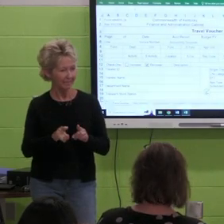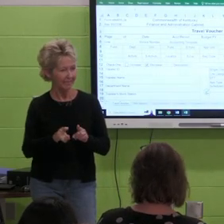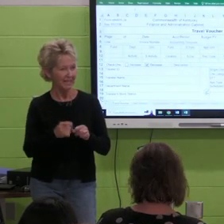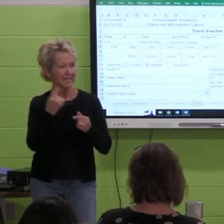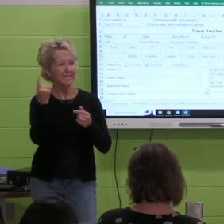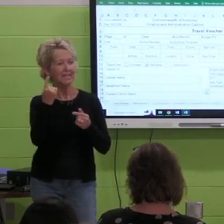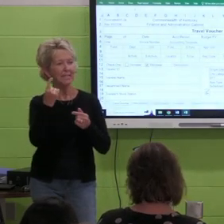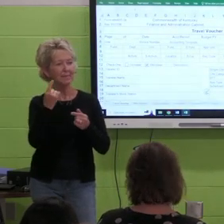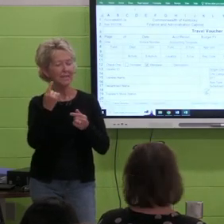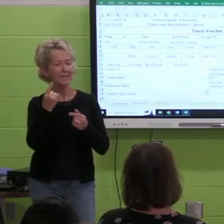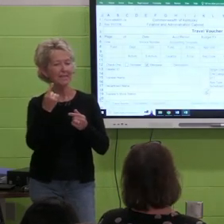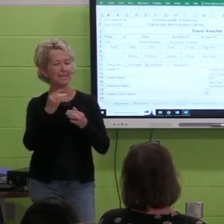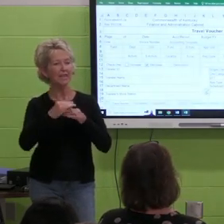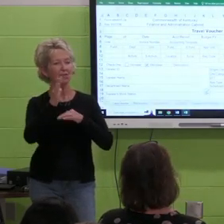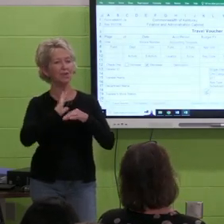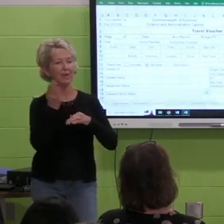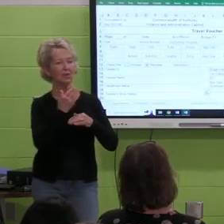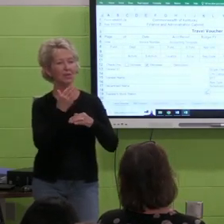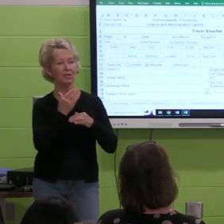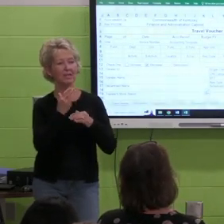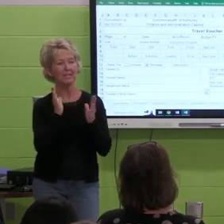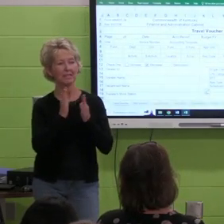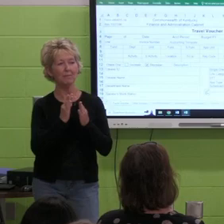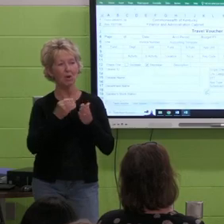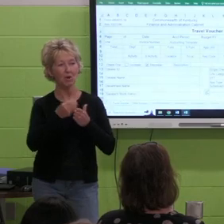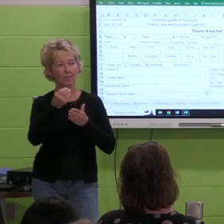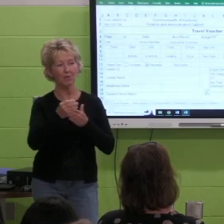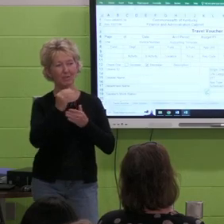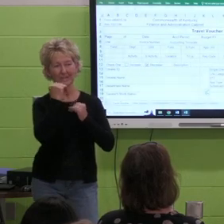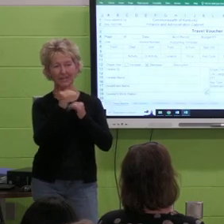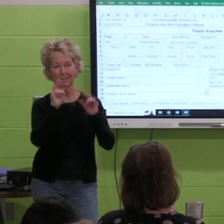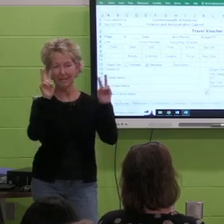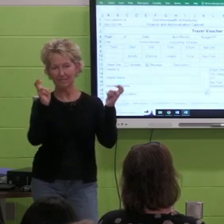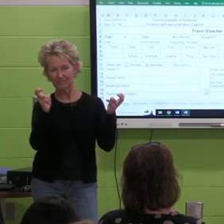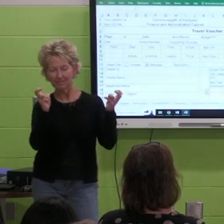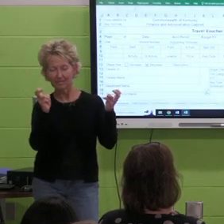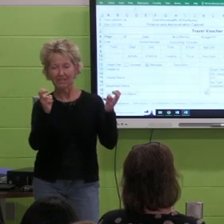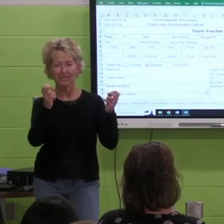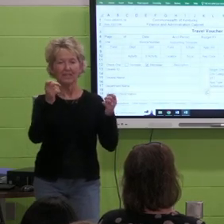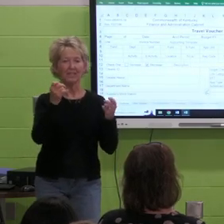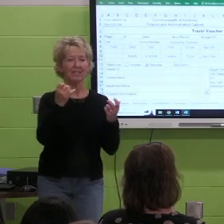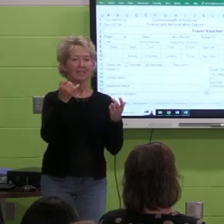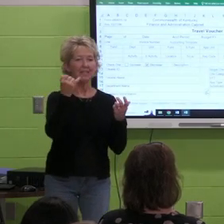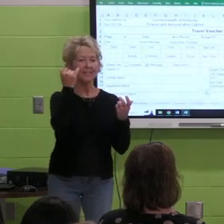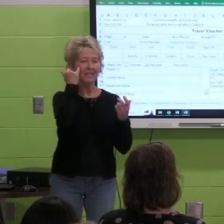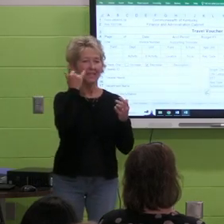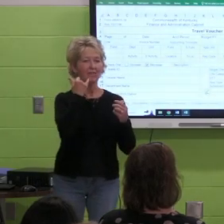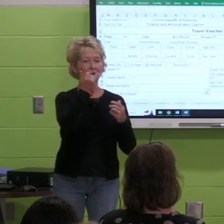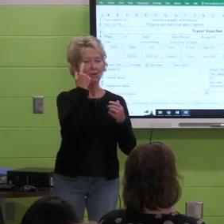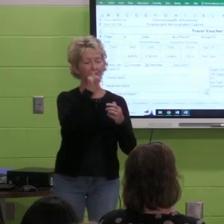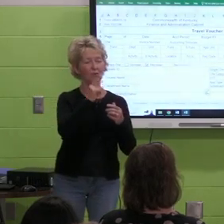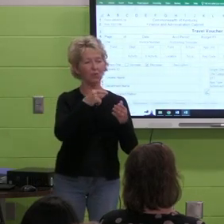that's over our small purchase limit then you try to file for reimbursement we can't reimburse you